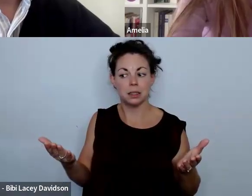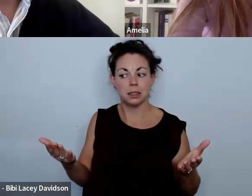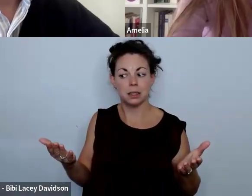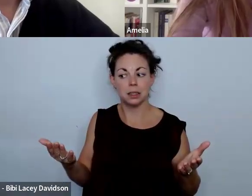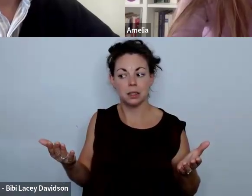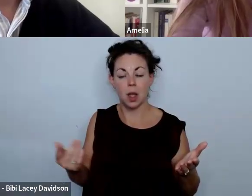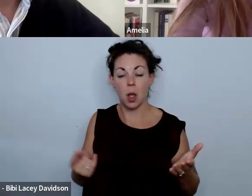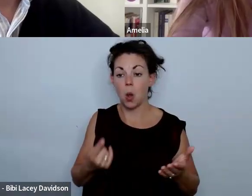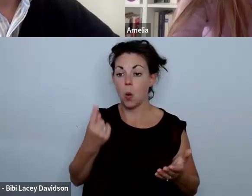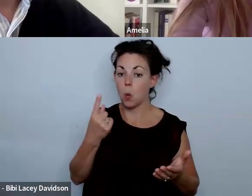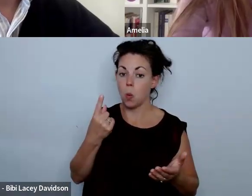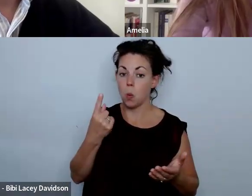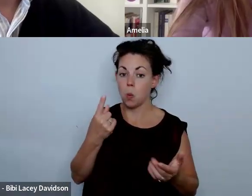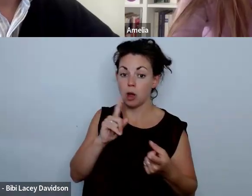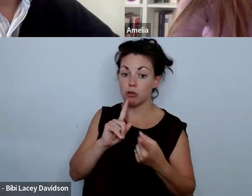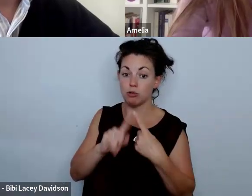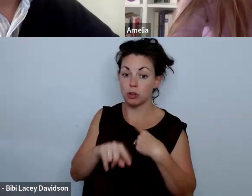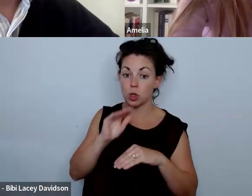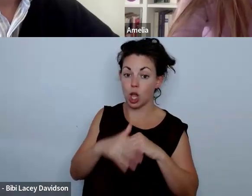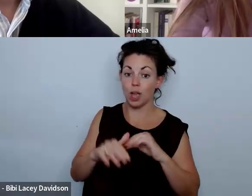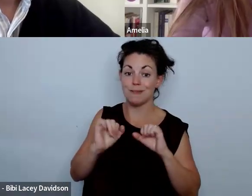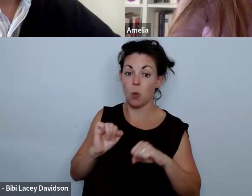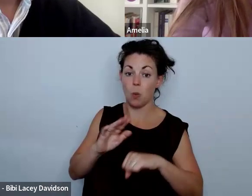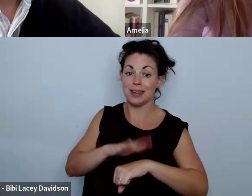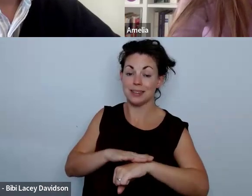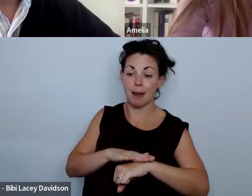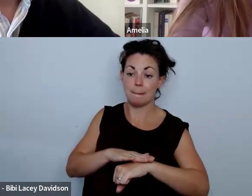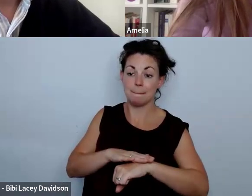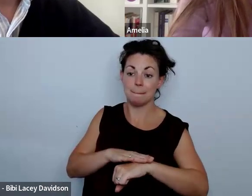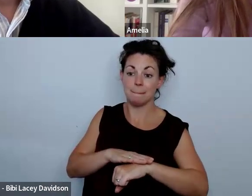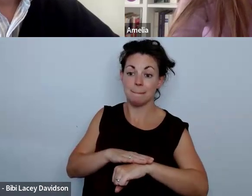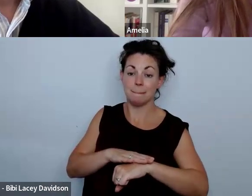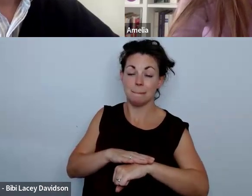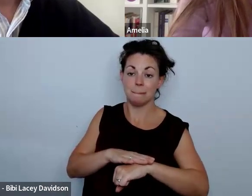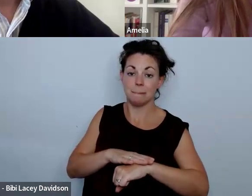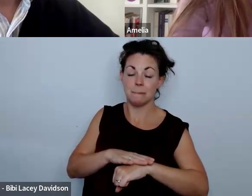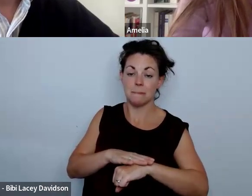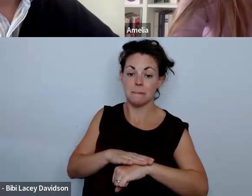So everybody kind of gets a really similar thing. That would maybe speed things up, but would that be an improvement?